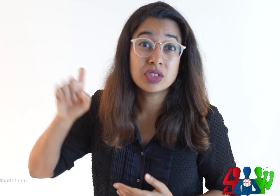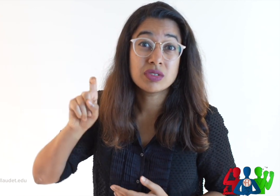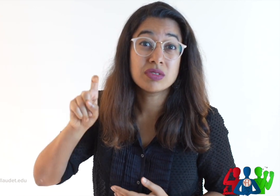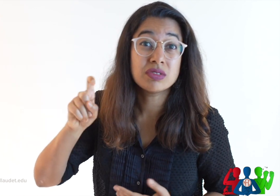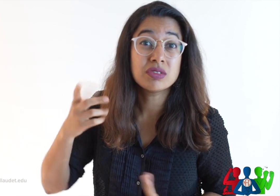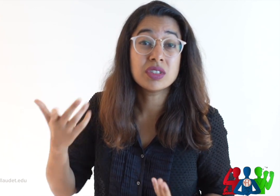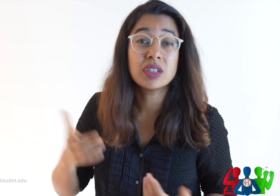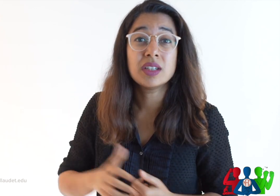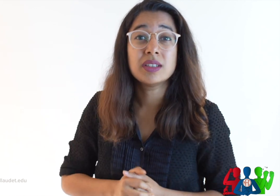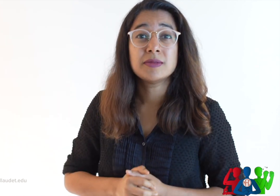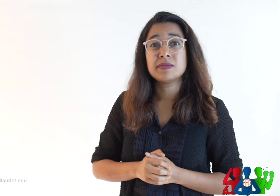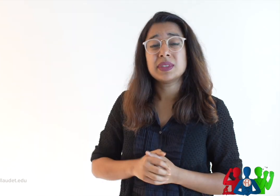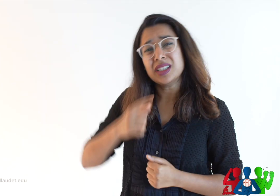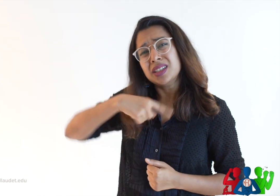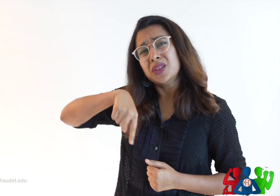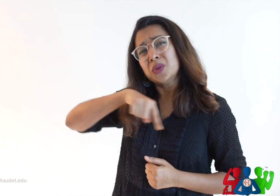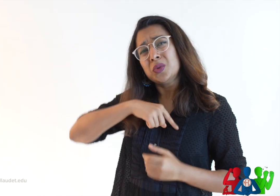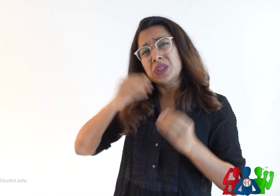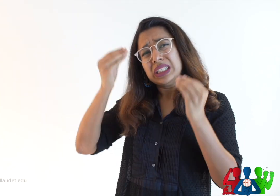and their heritage, what do we do?